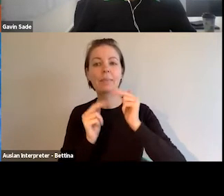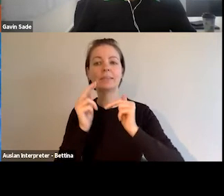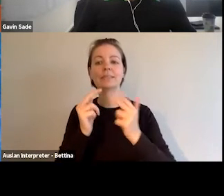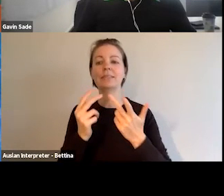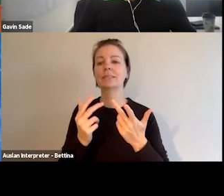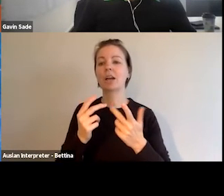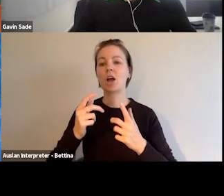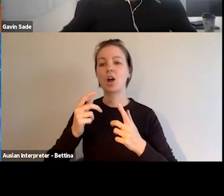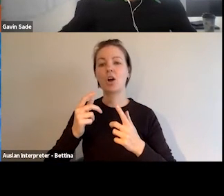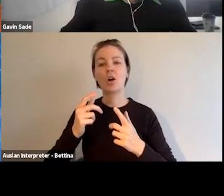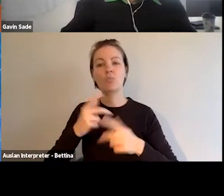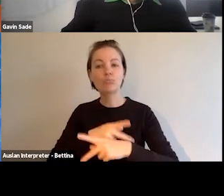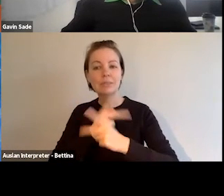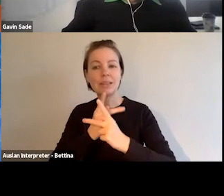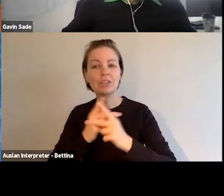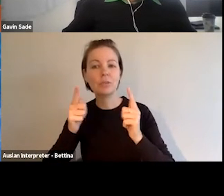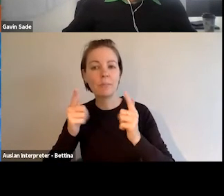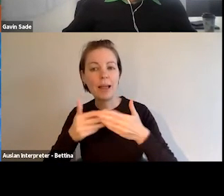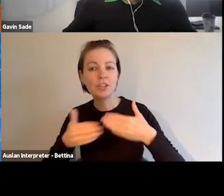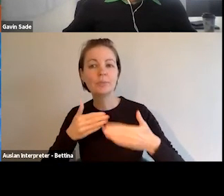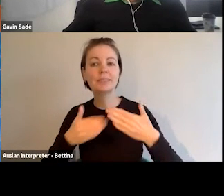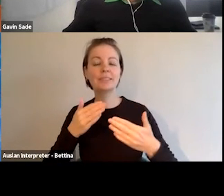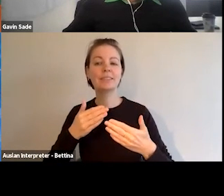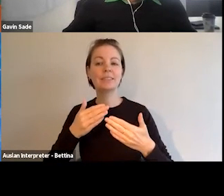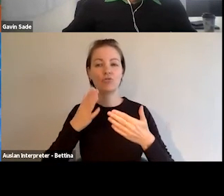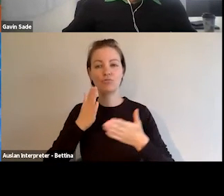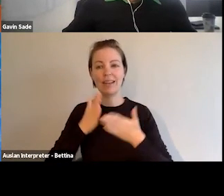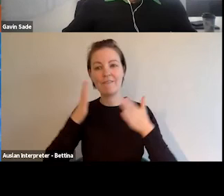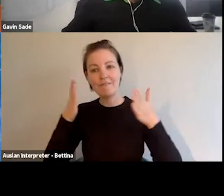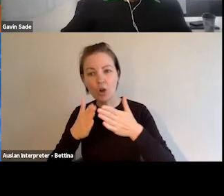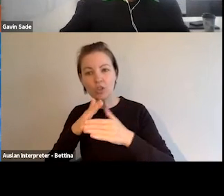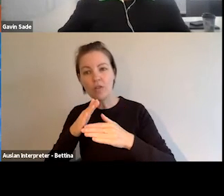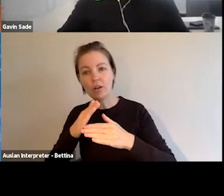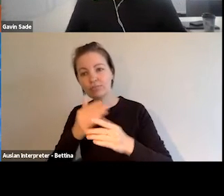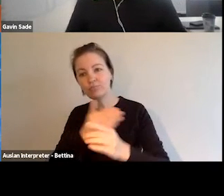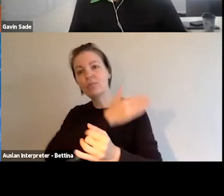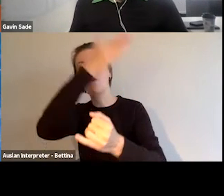management of the project, those kinds of things. Focusing on the outcome.